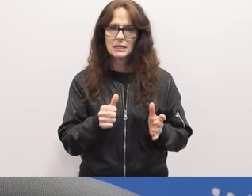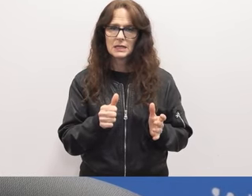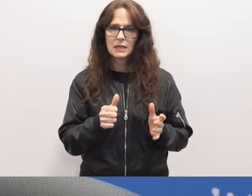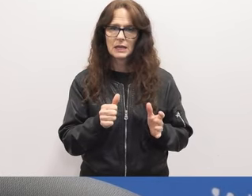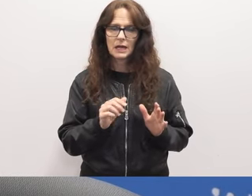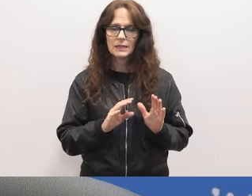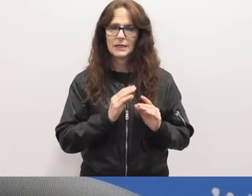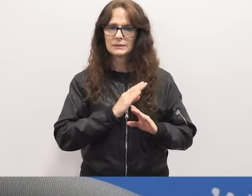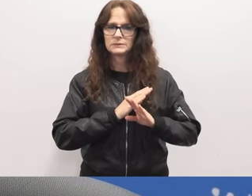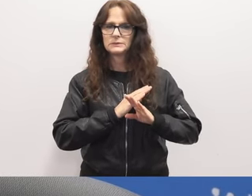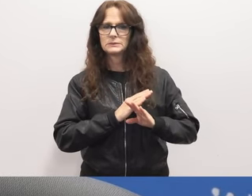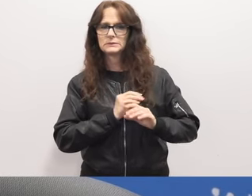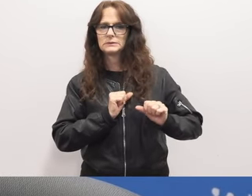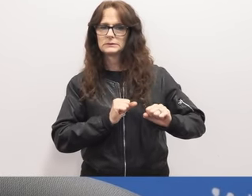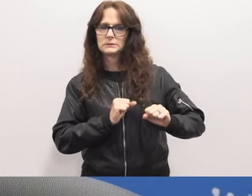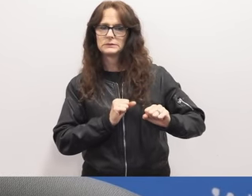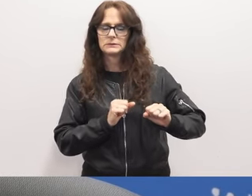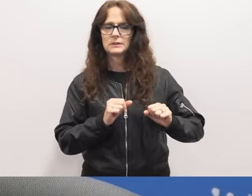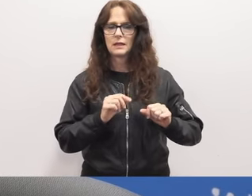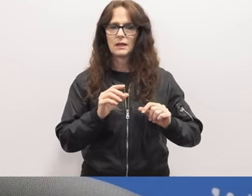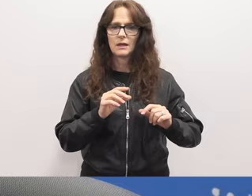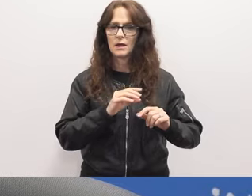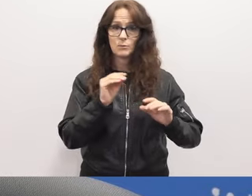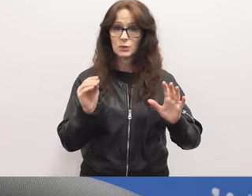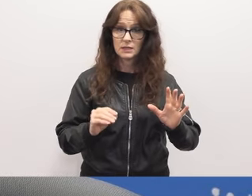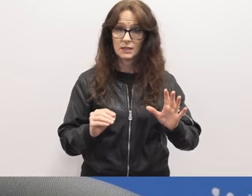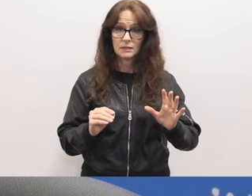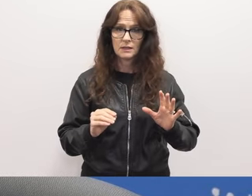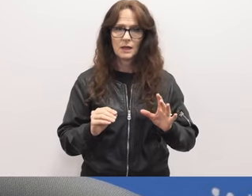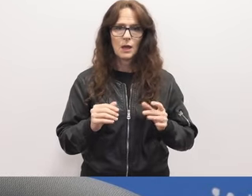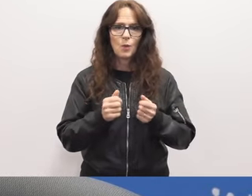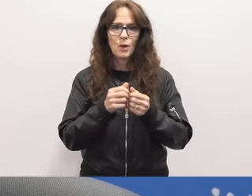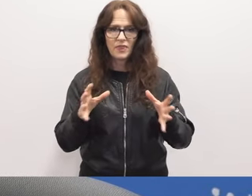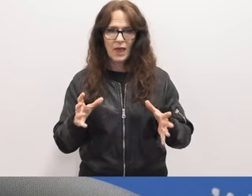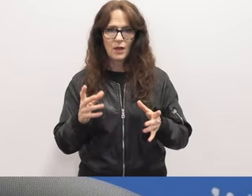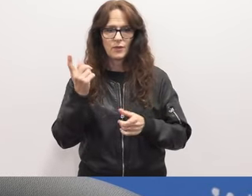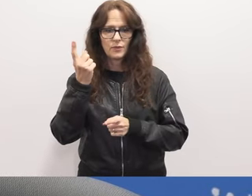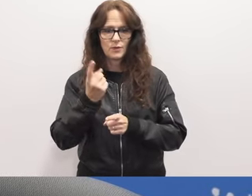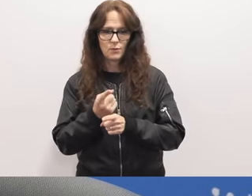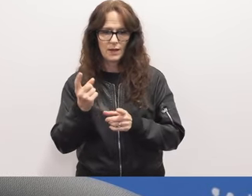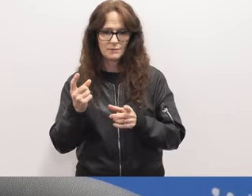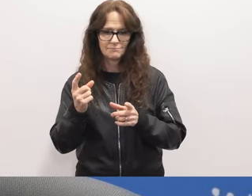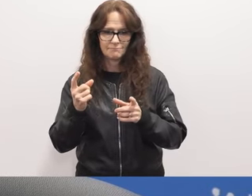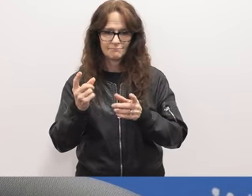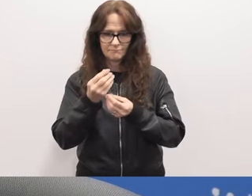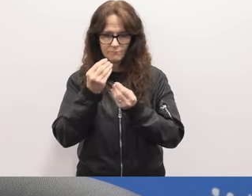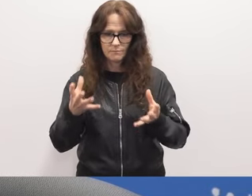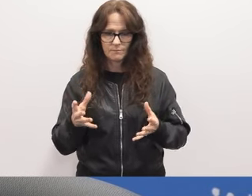I have the reservations about the percentage out of context. So as an example, Brian, you said 80 to 85%,